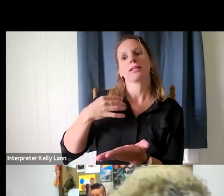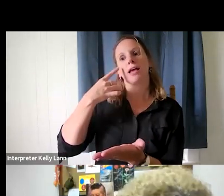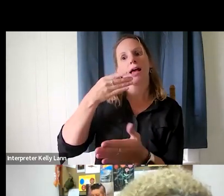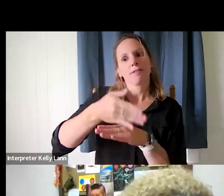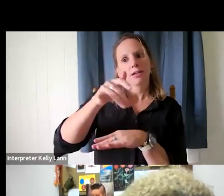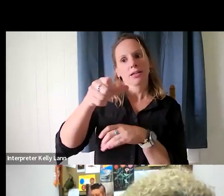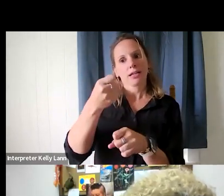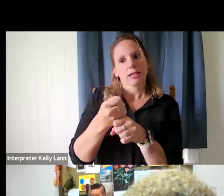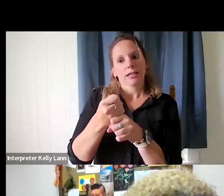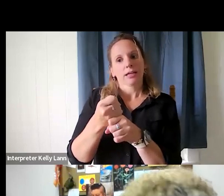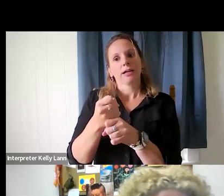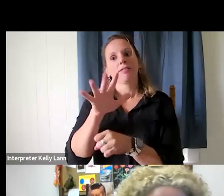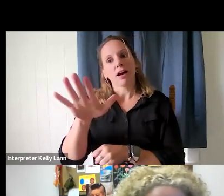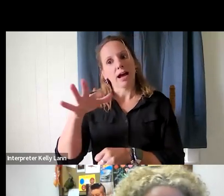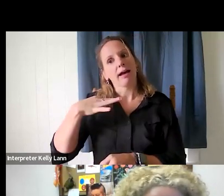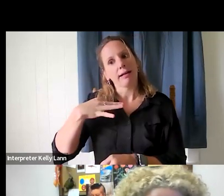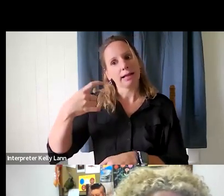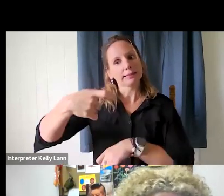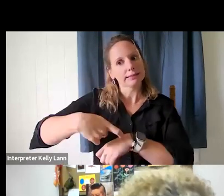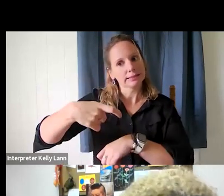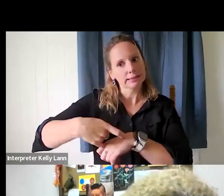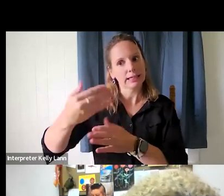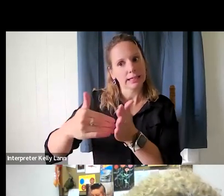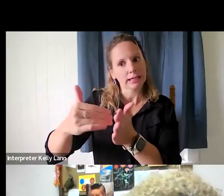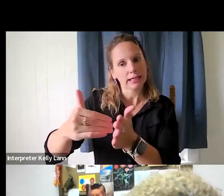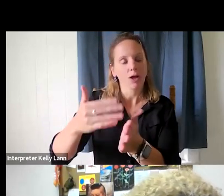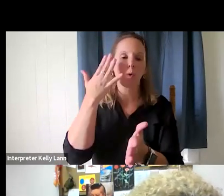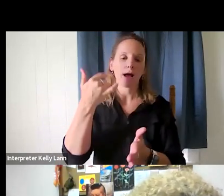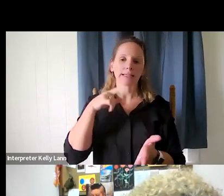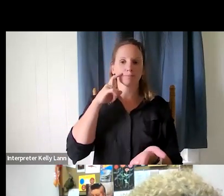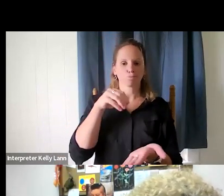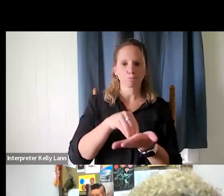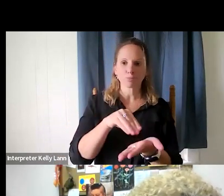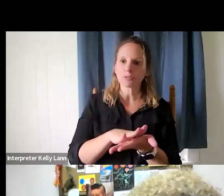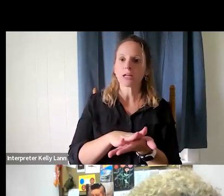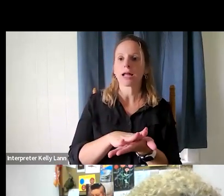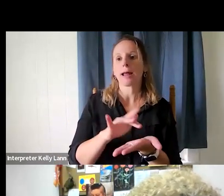So that's why we need to address it in our medical summary report because like Bug said,